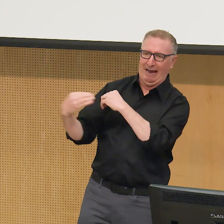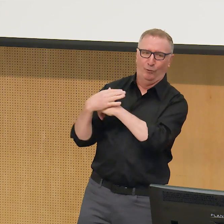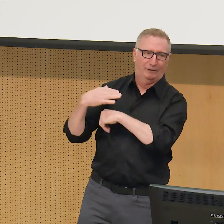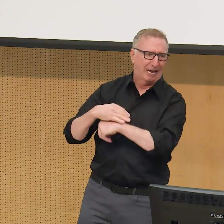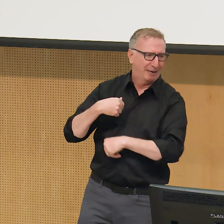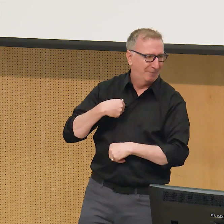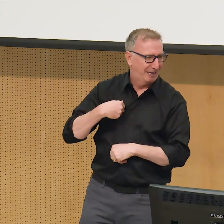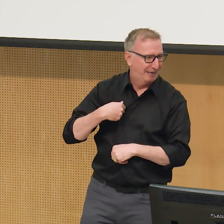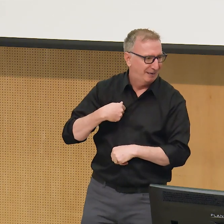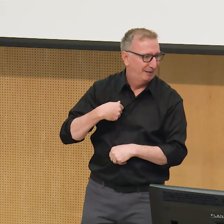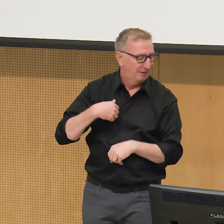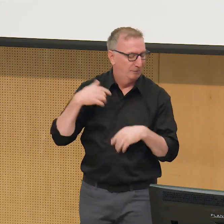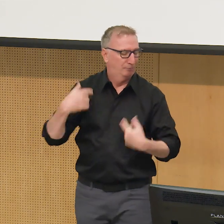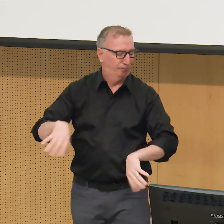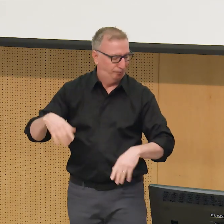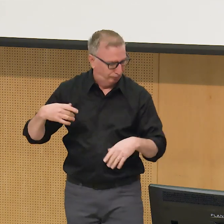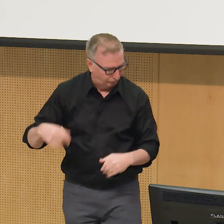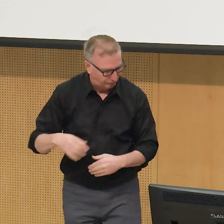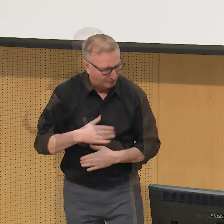and that was a huge influence for me in my life.